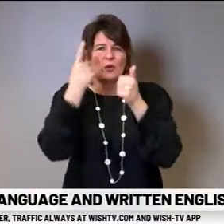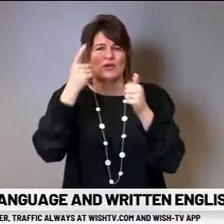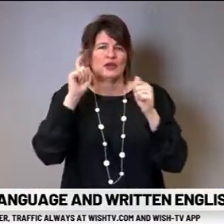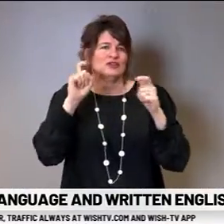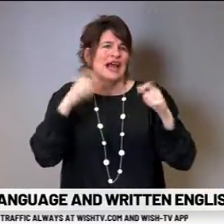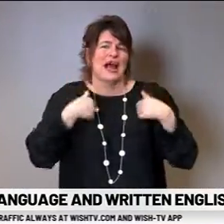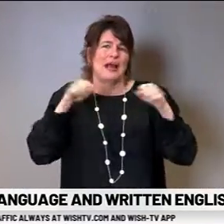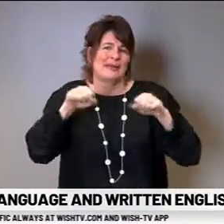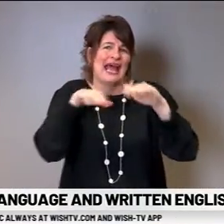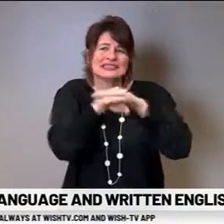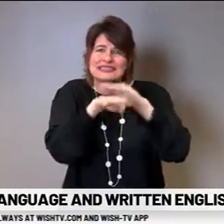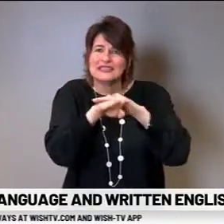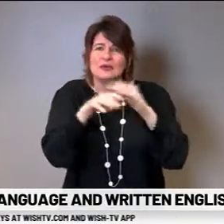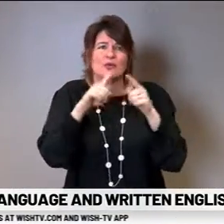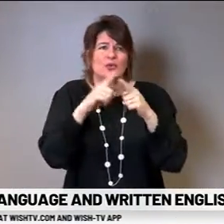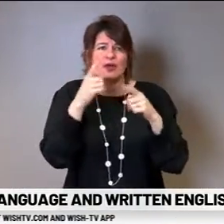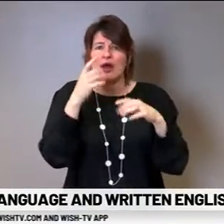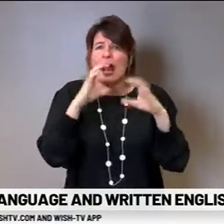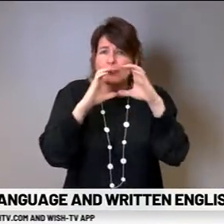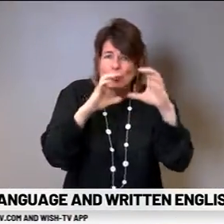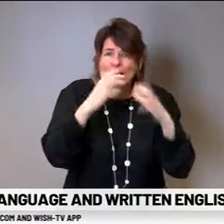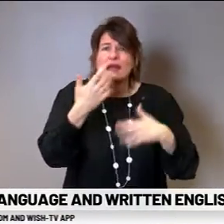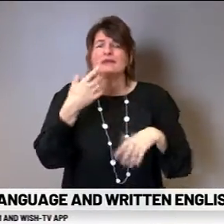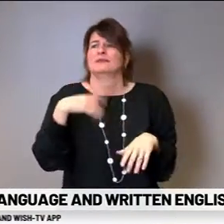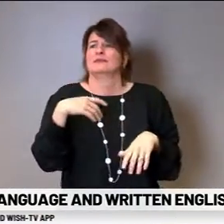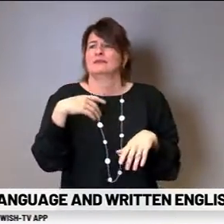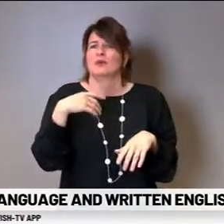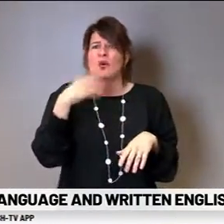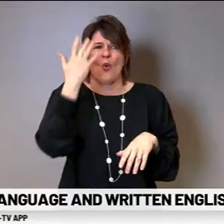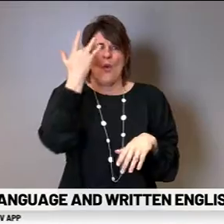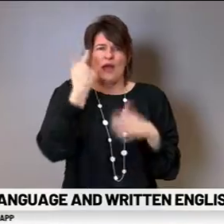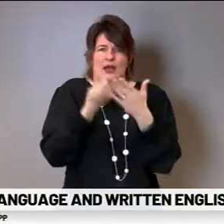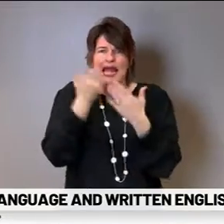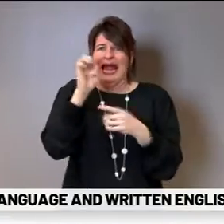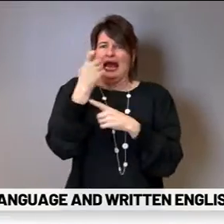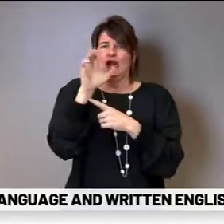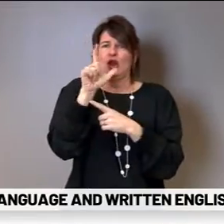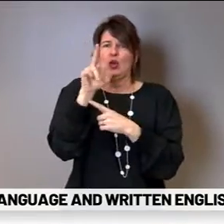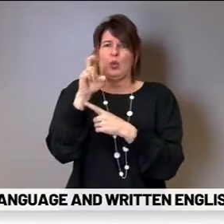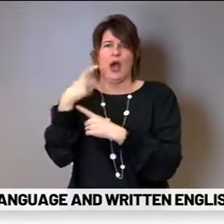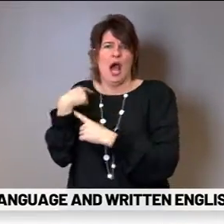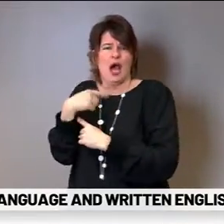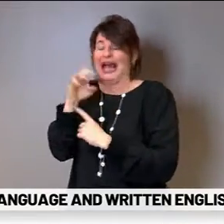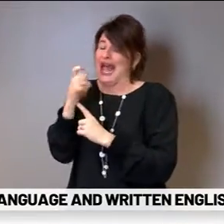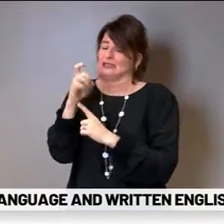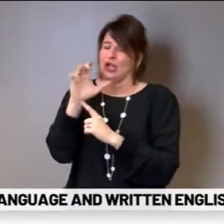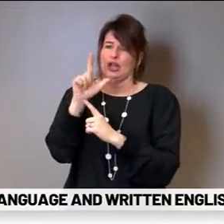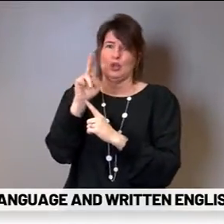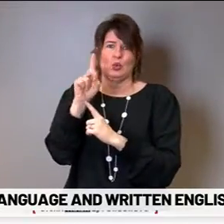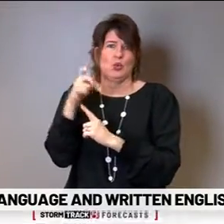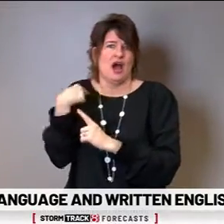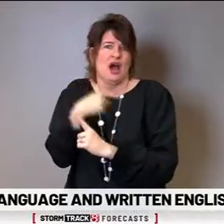I think everybody needs to have equal access to communication. Nobody wants to feel excluded.